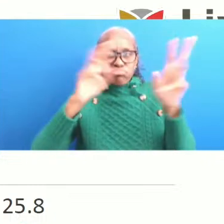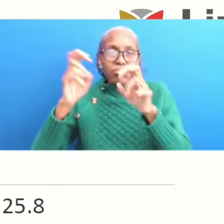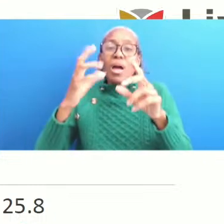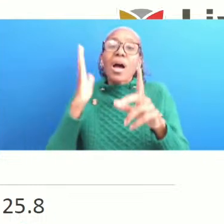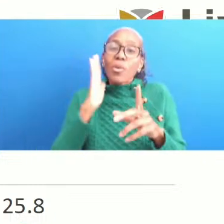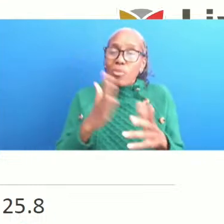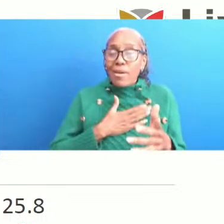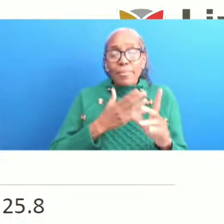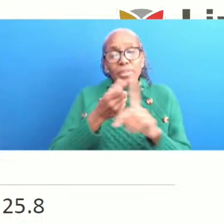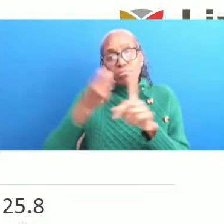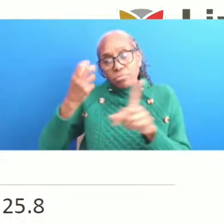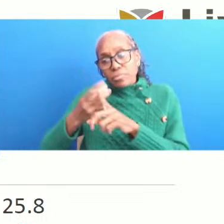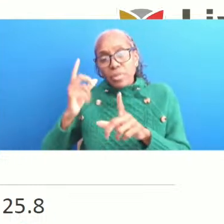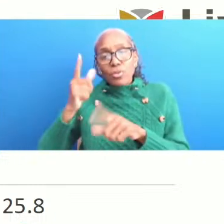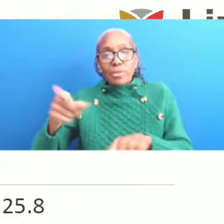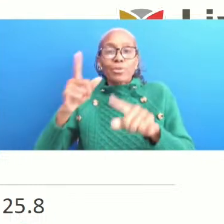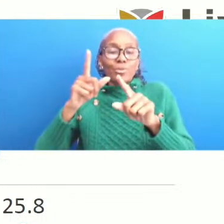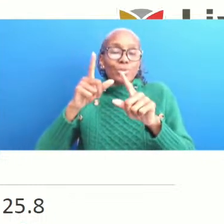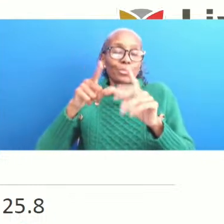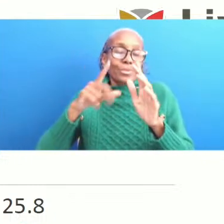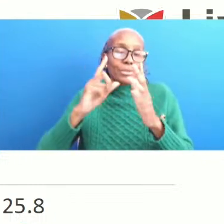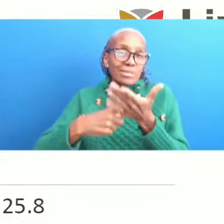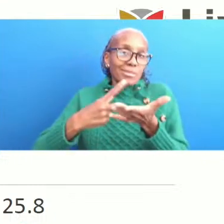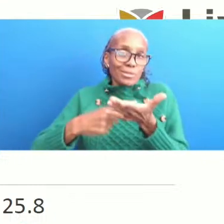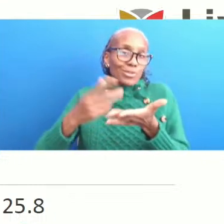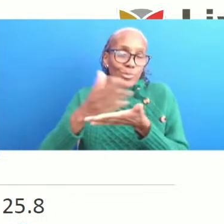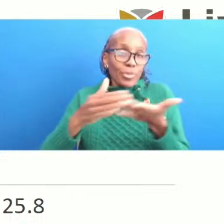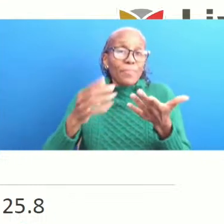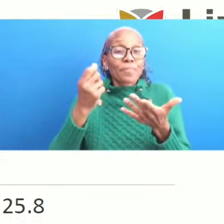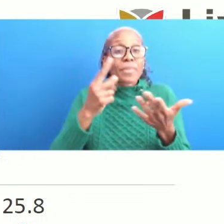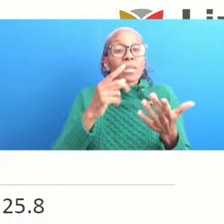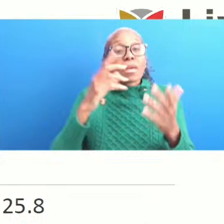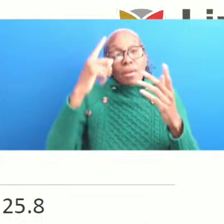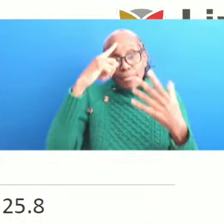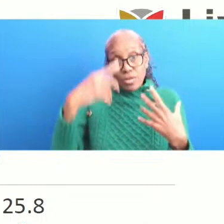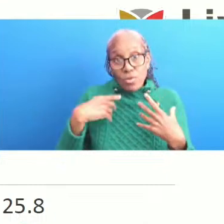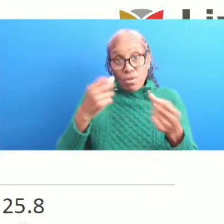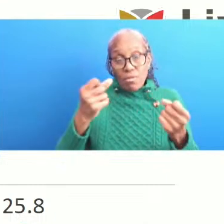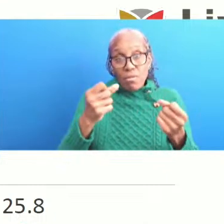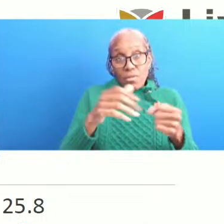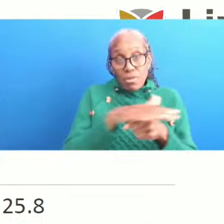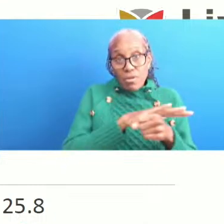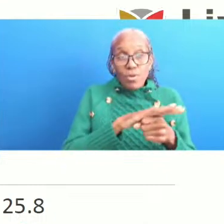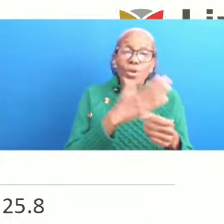SHIFTING GEARS AGAIN, I TOLD YOU I'M GOING TO SORT OF TOUCH TOPICS AT A HIGH LEVEL AND I'M HAPPY TO TALK MORE ABOUT ISSUES